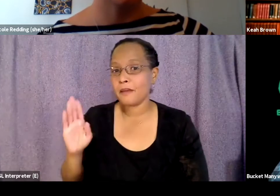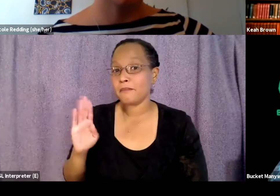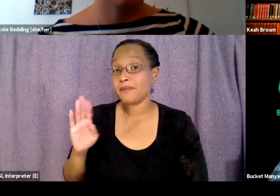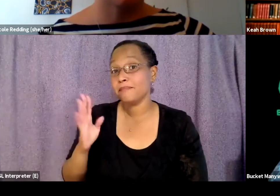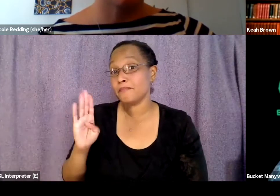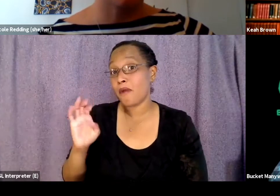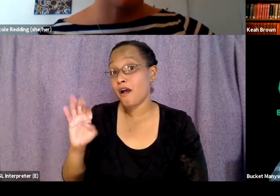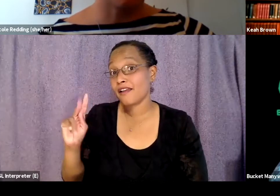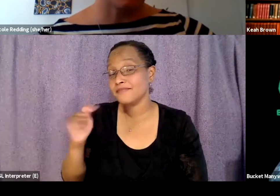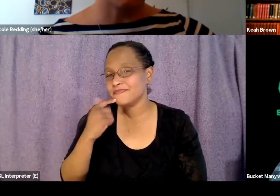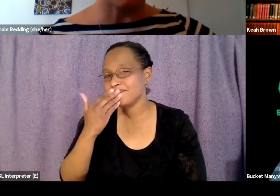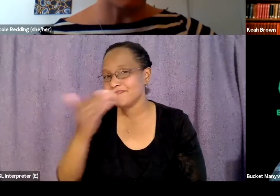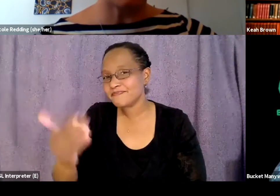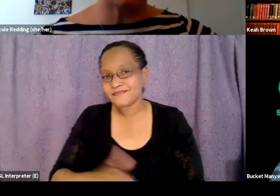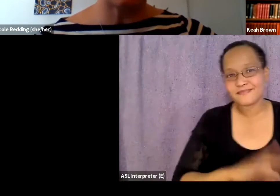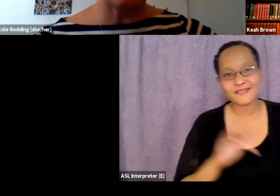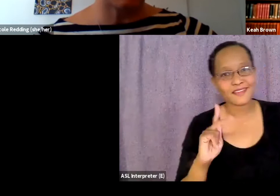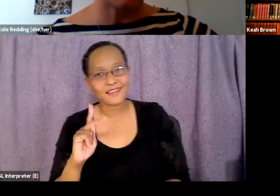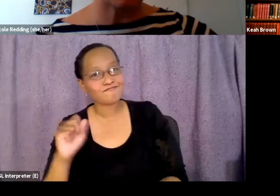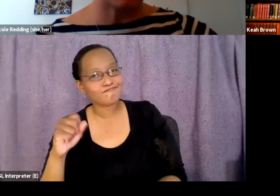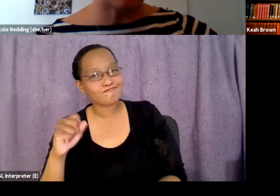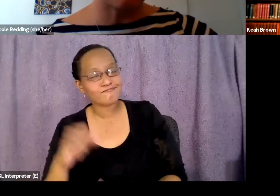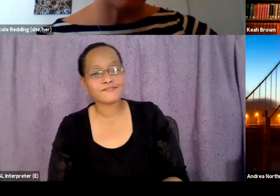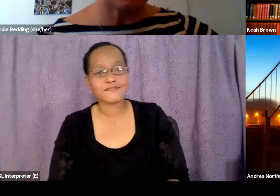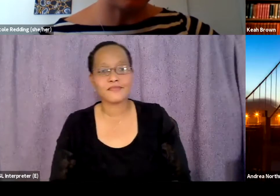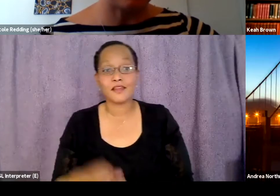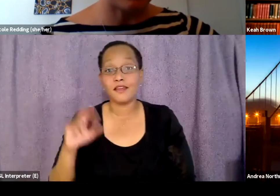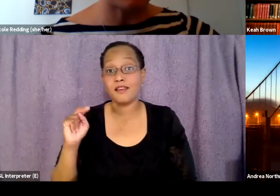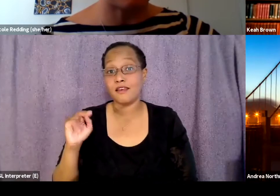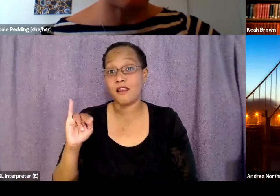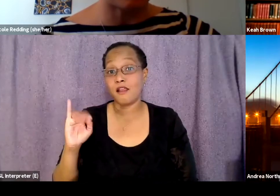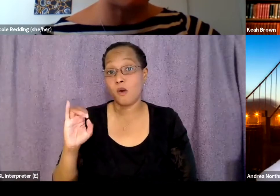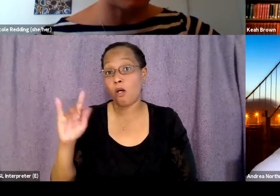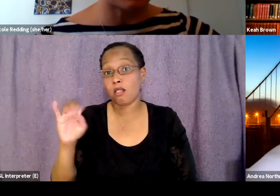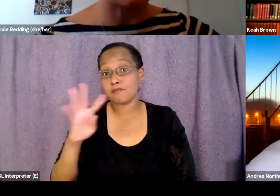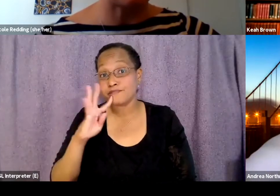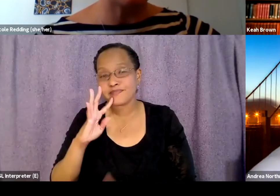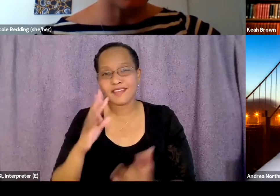Nicole Redding (she/her): Alright, so I'm going to turn it over to members of our student